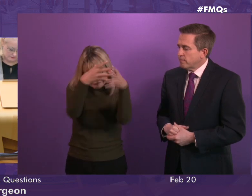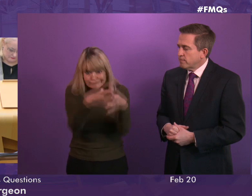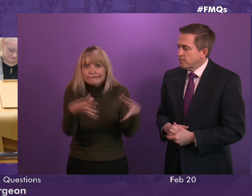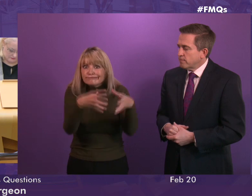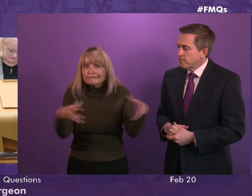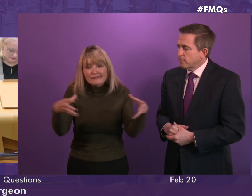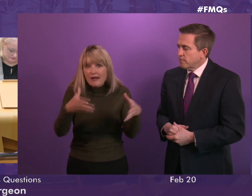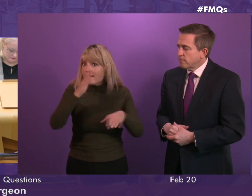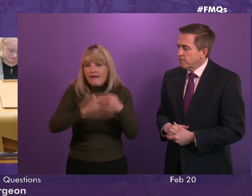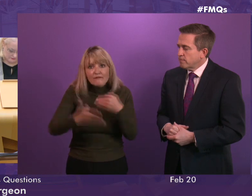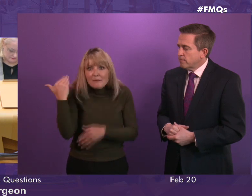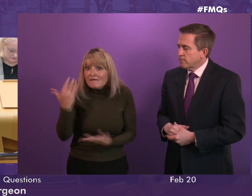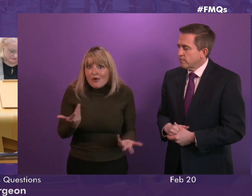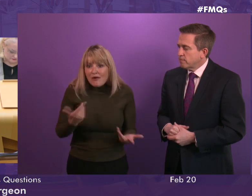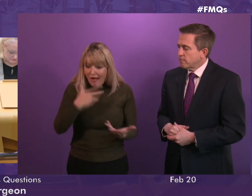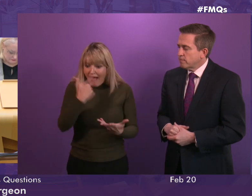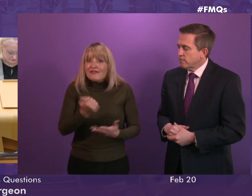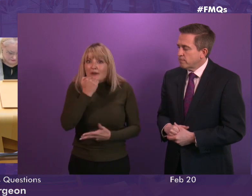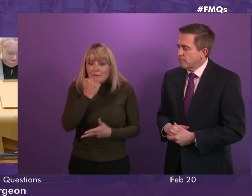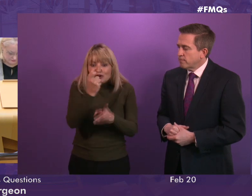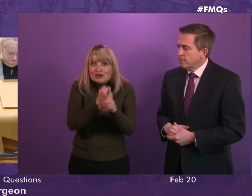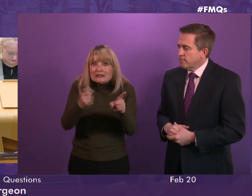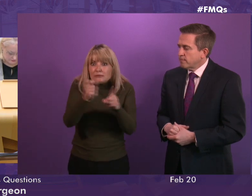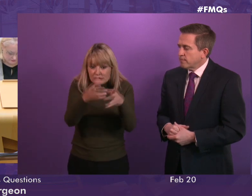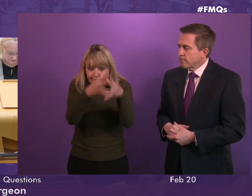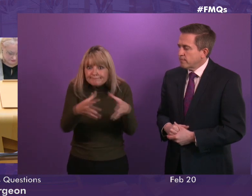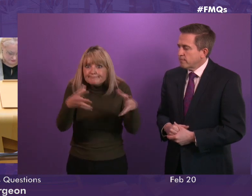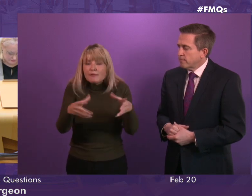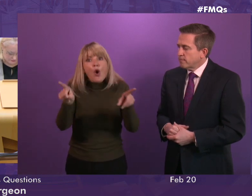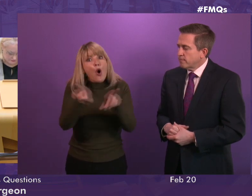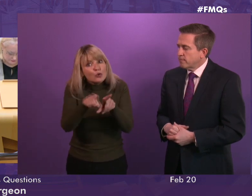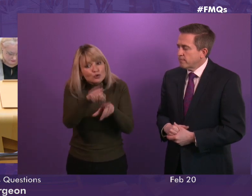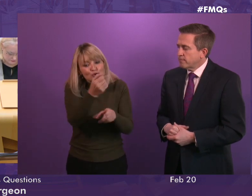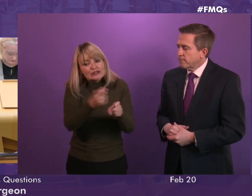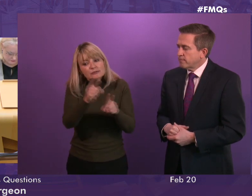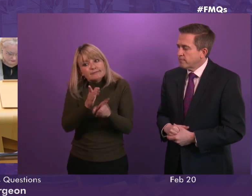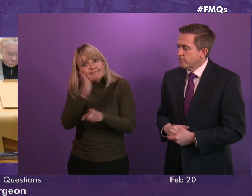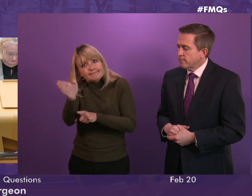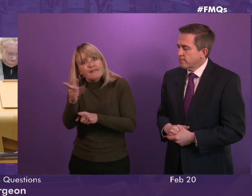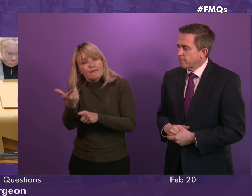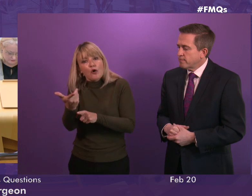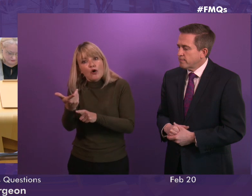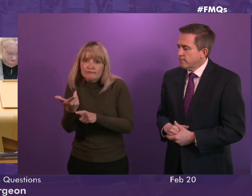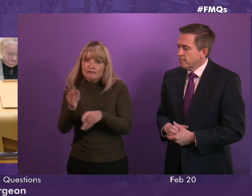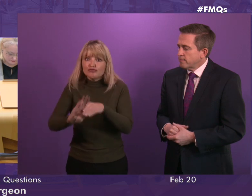and we have increasing numbers of GPs and GPs in training. That is why our health service